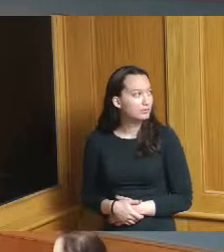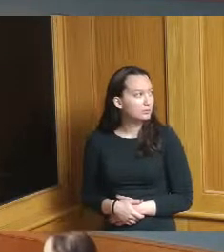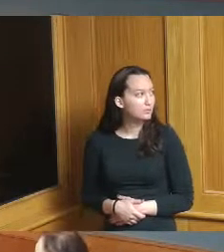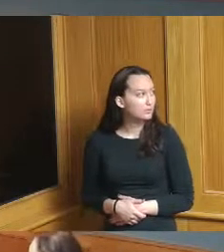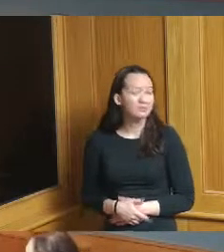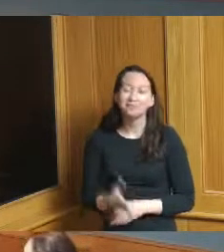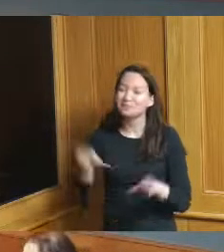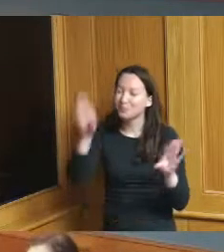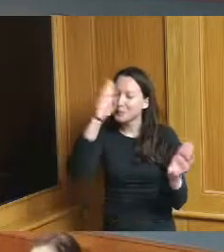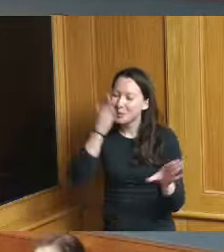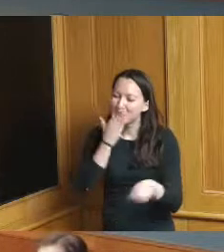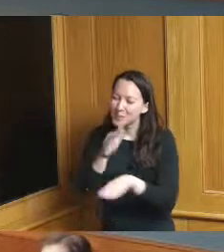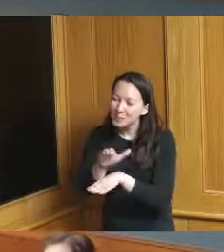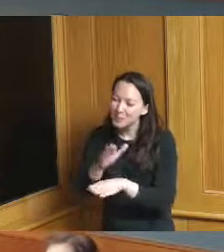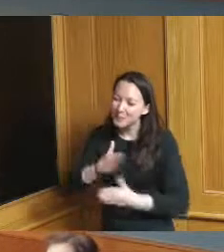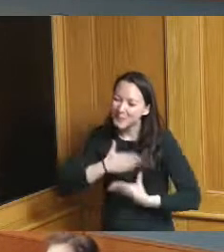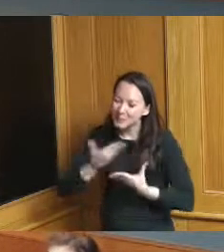good afternoon and happy new year to you all